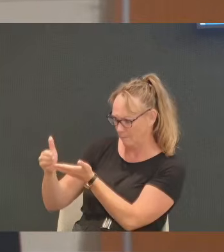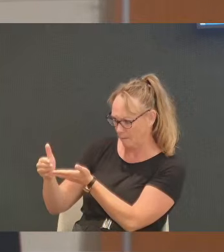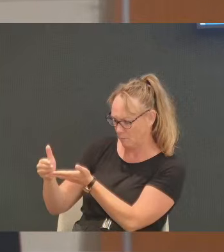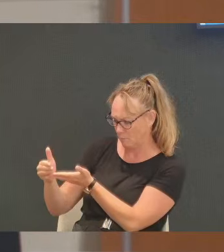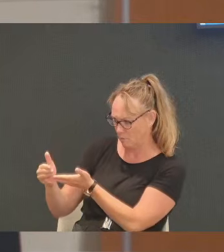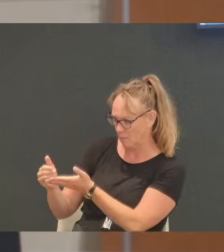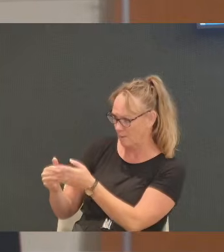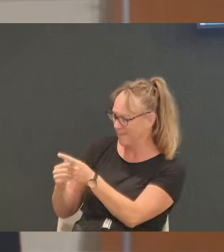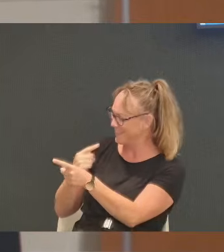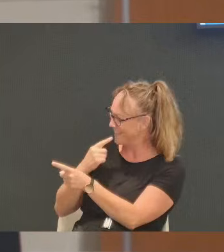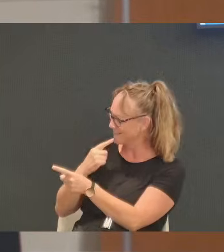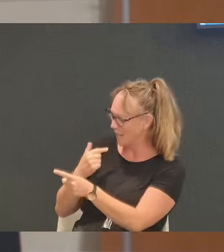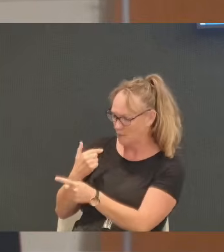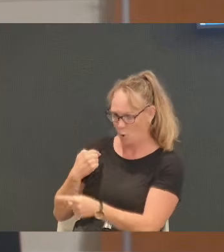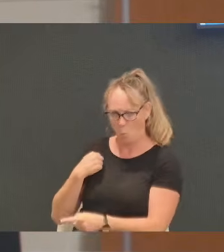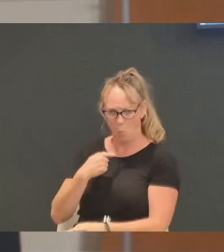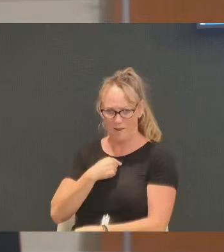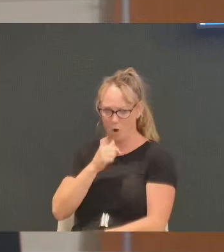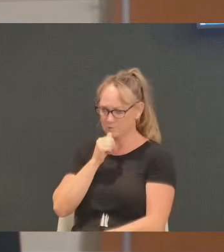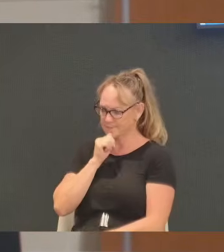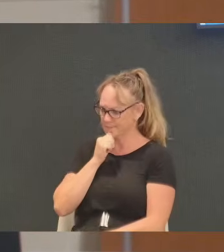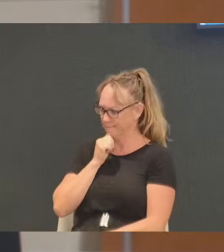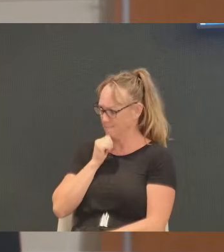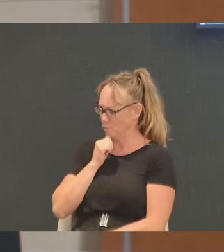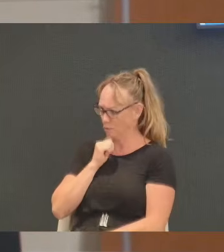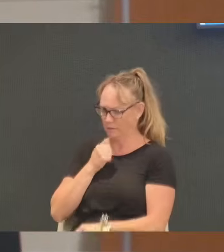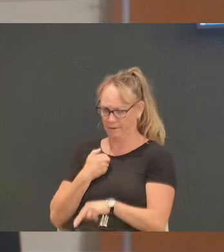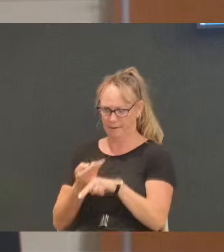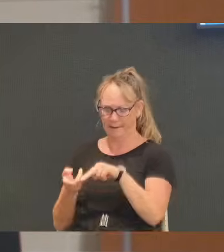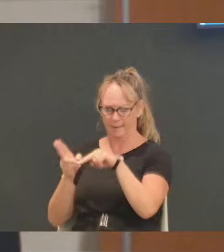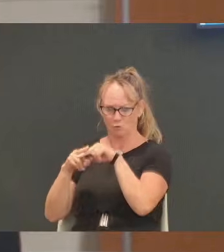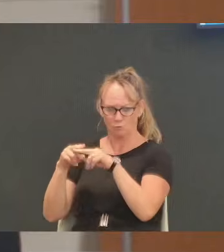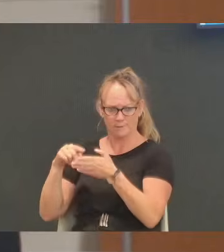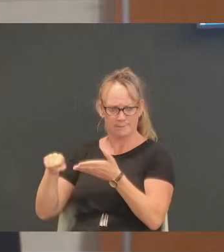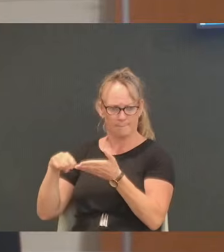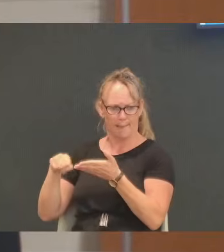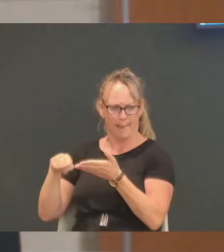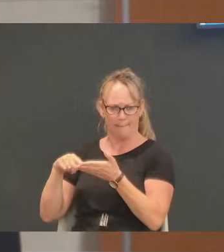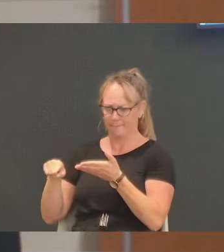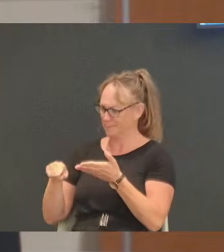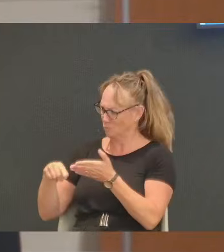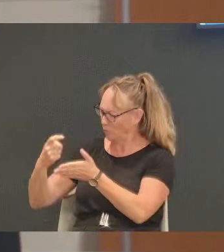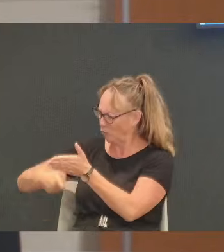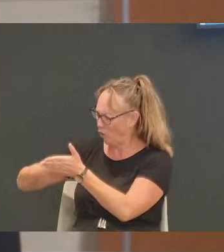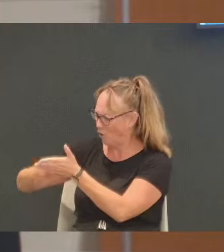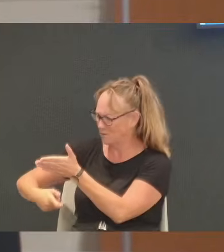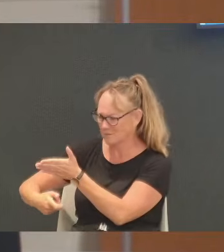suffering under some of increased payments or increased costs rather because of tariffs,